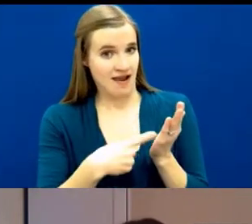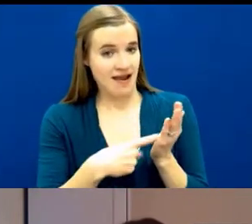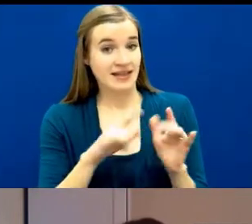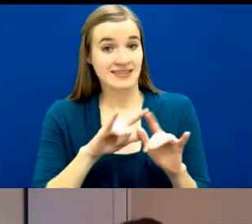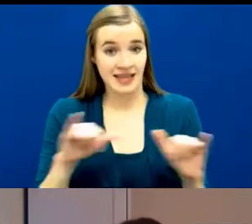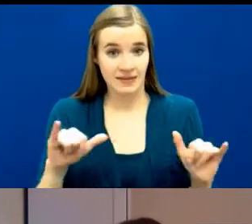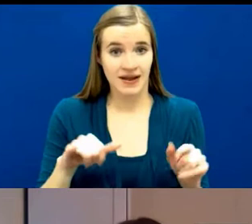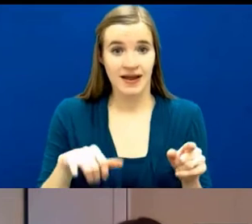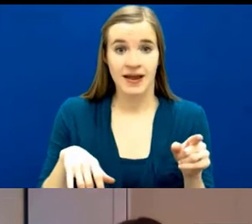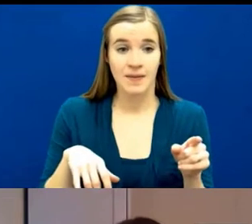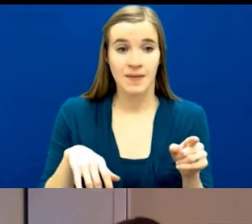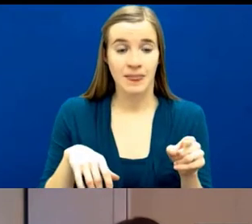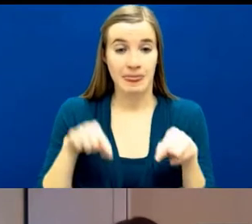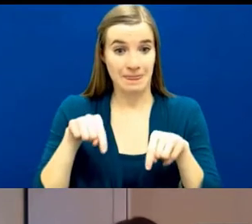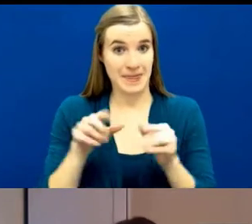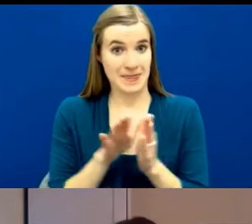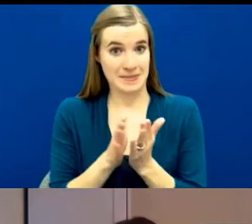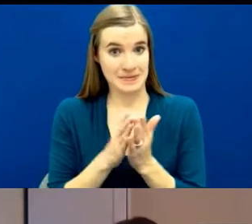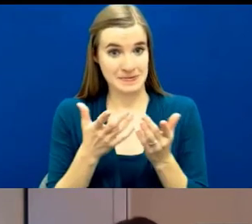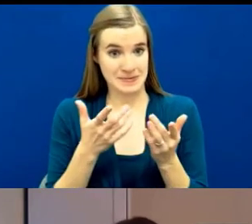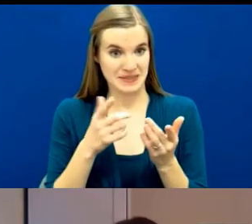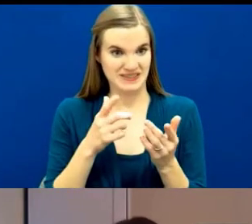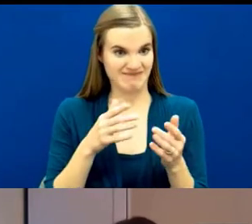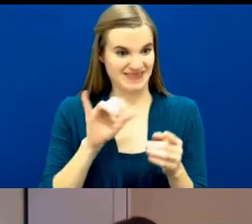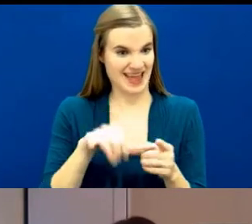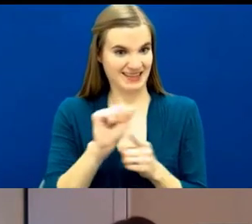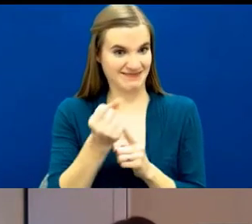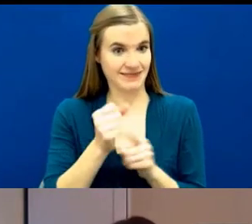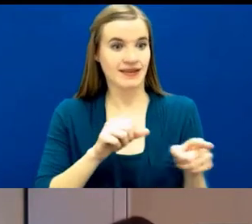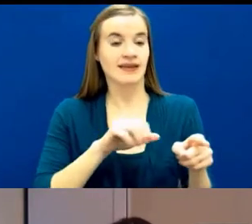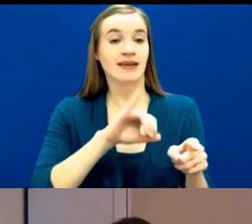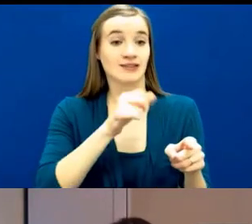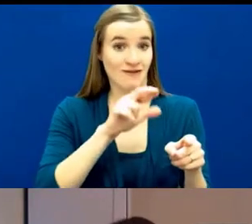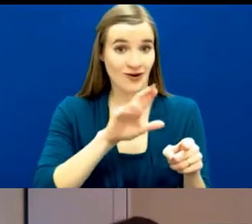their, in their school, and they did a protest in the cafeteria. It was